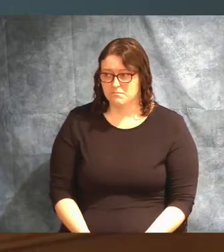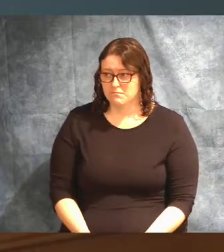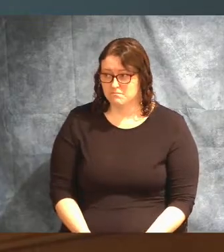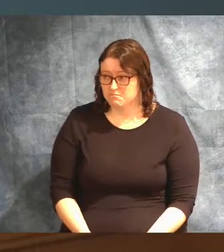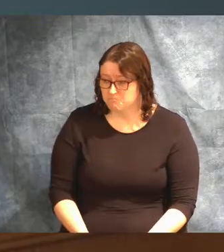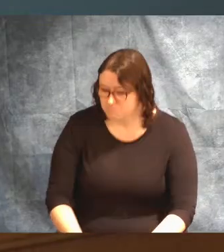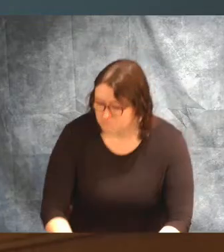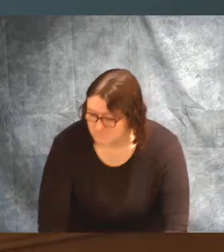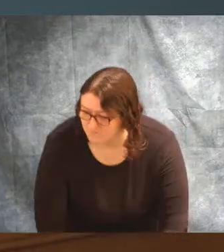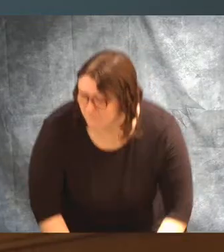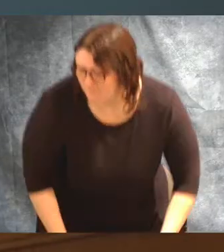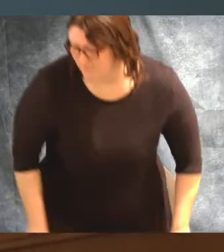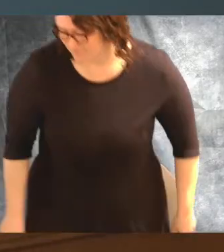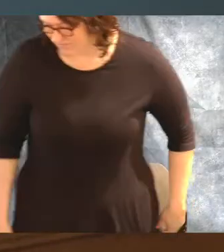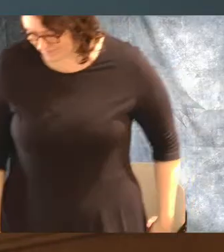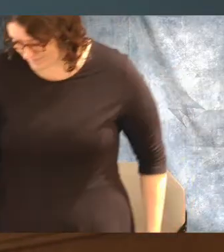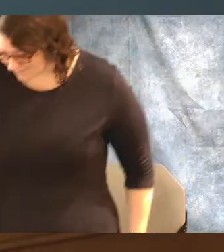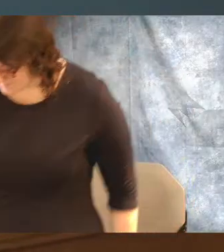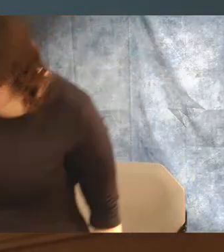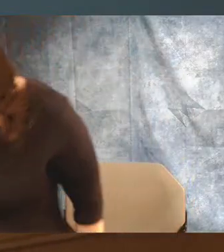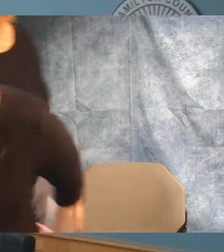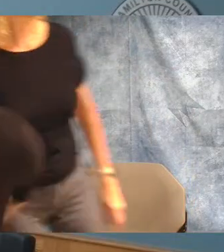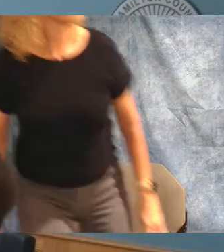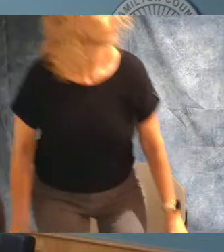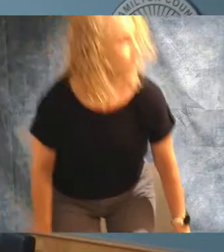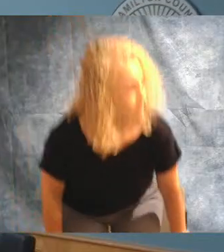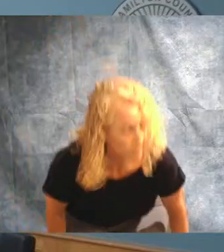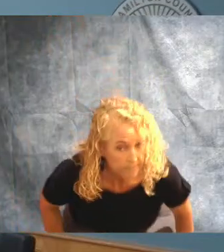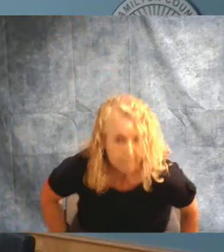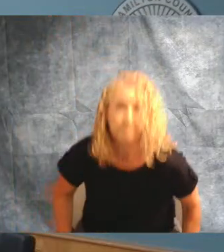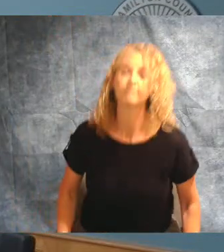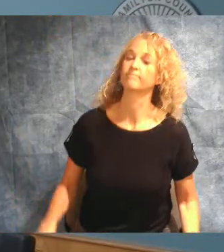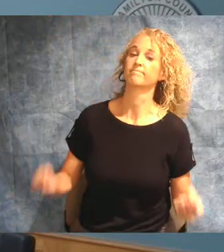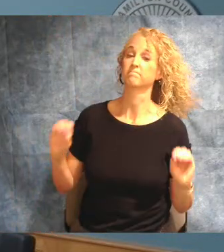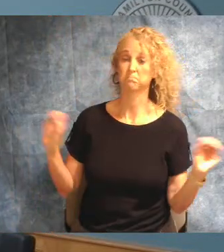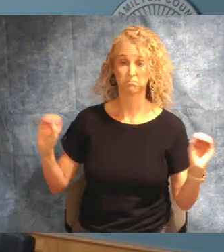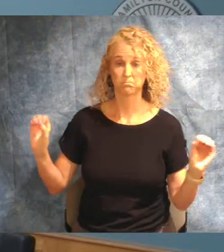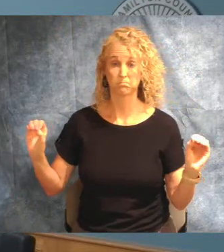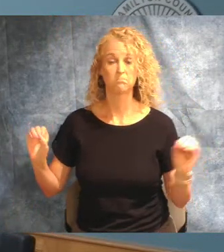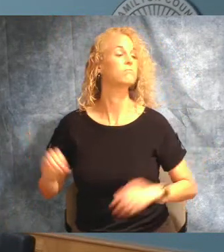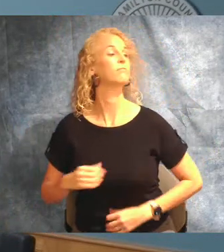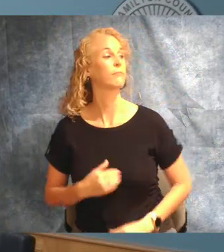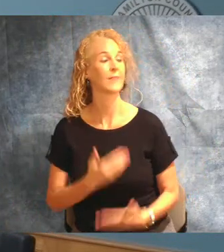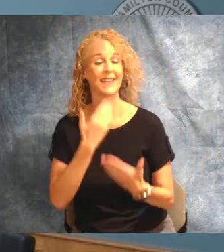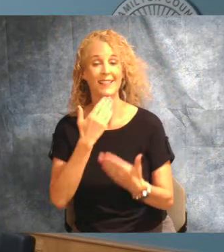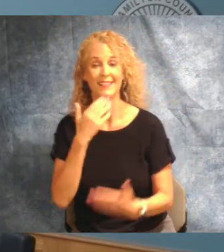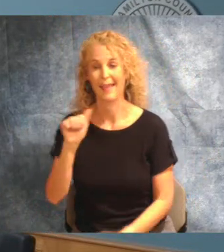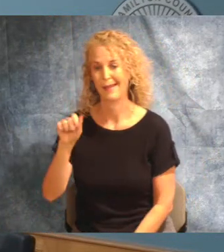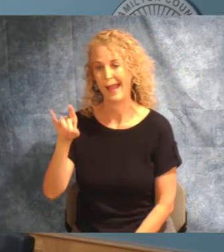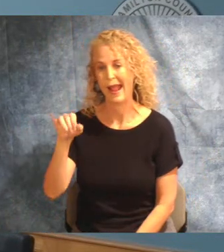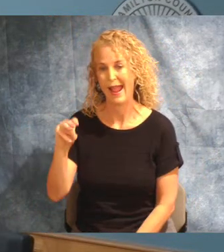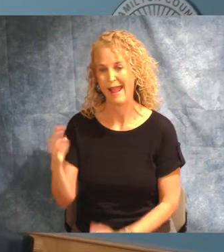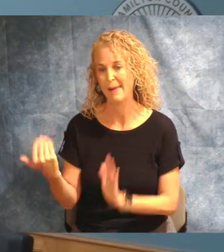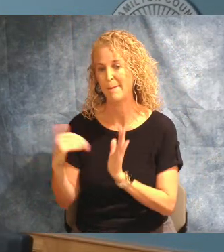Are you ready to respond? I'm ready. Okay. Uh, no questions. Okay. Just want to thank Adam Burner for his willingness to serve.